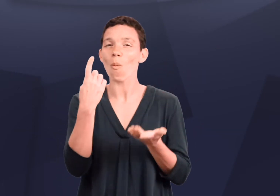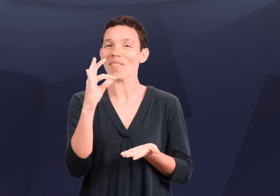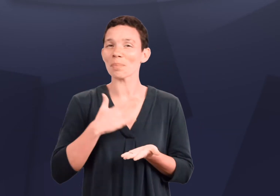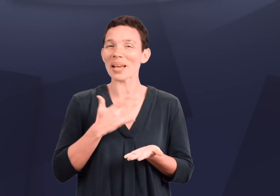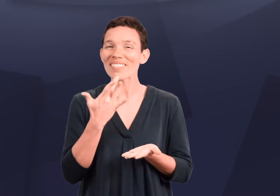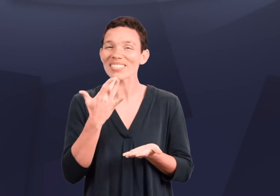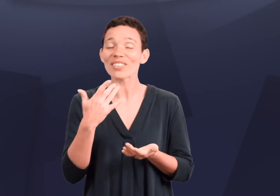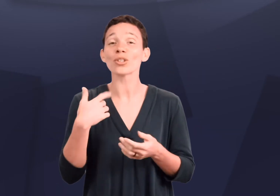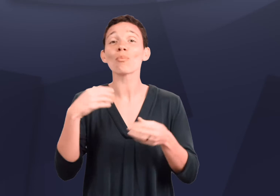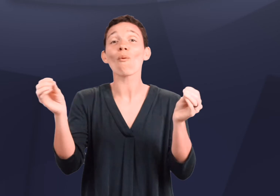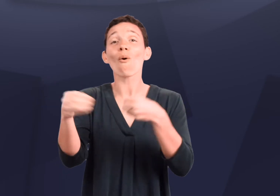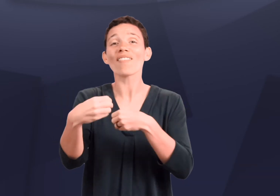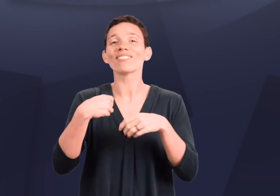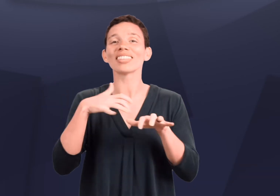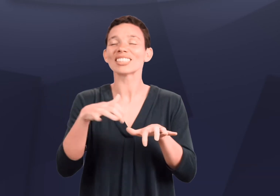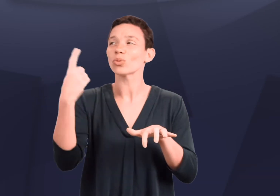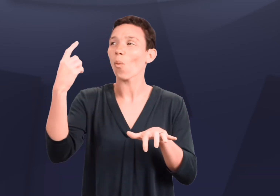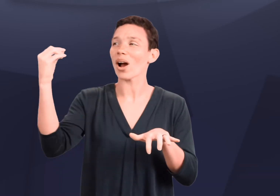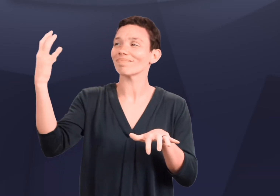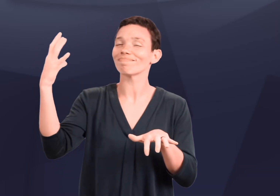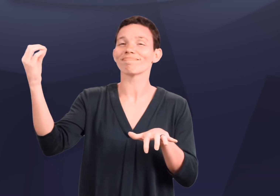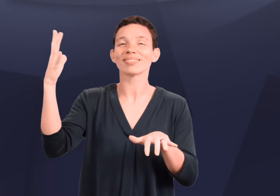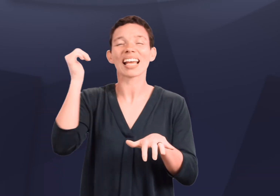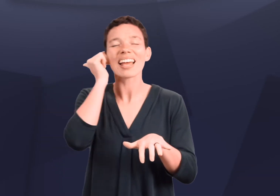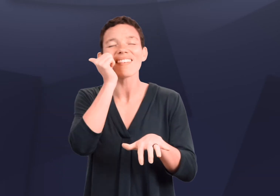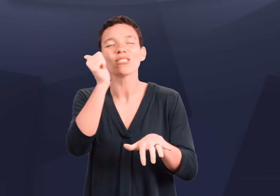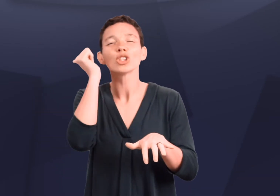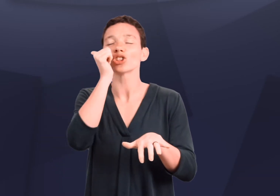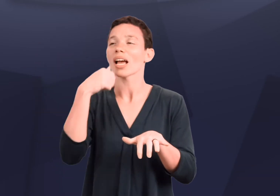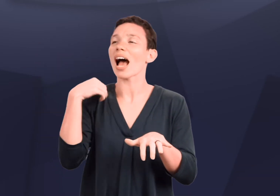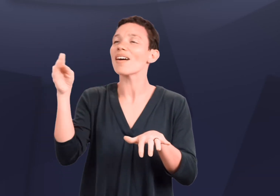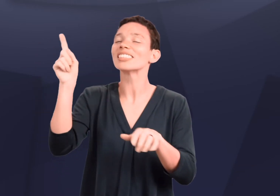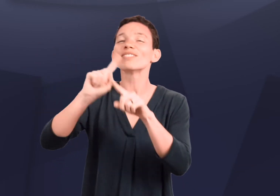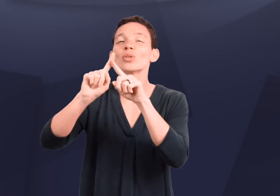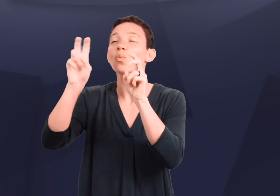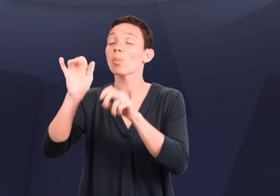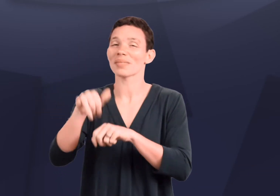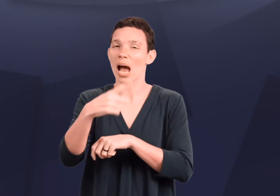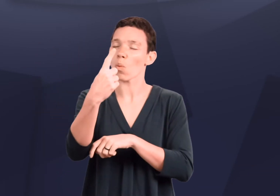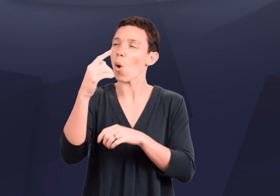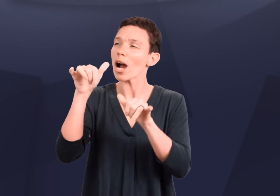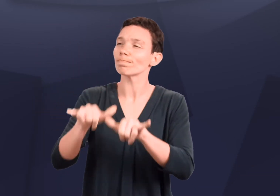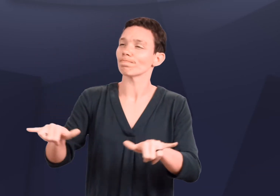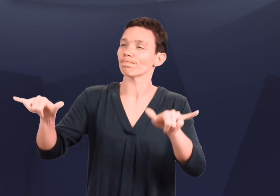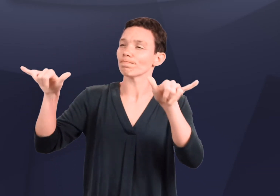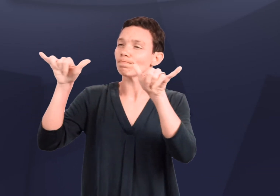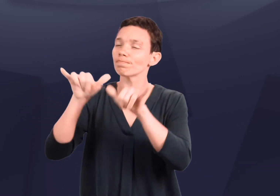That quote is one of my favorite quotes of all time. It's posted in my office, and I see it every single day.